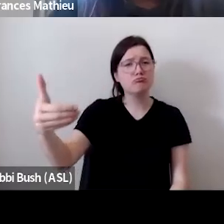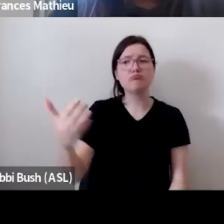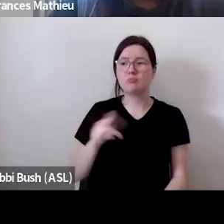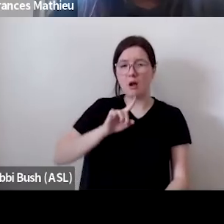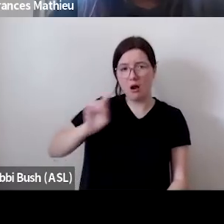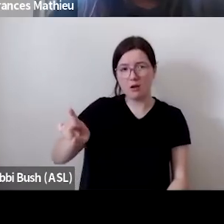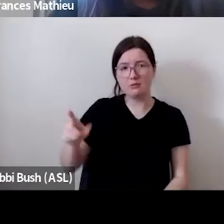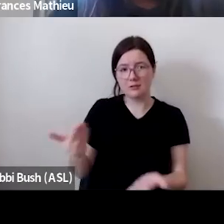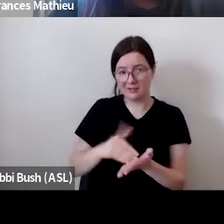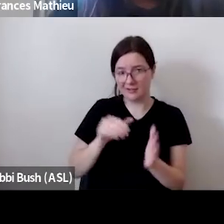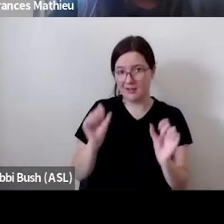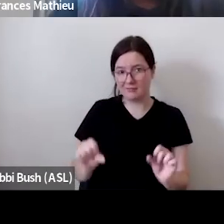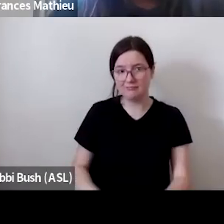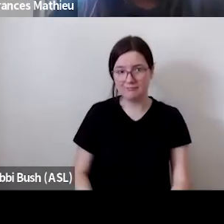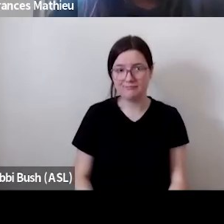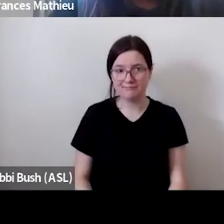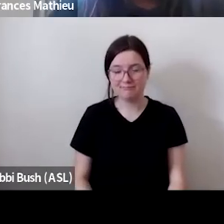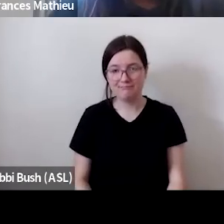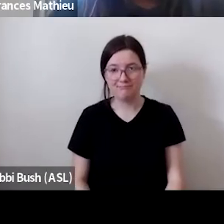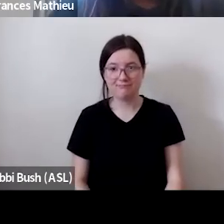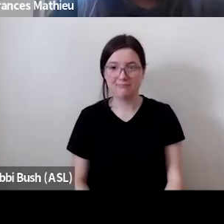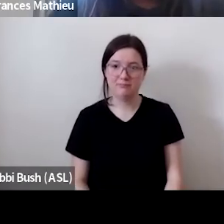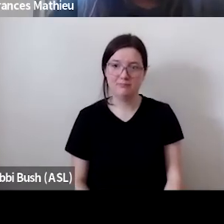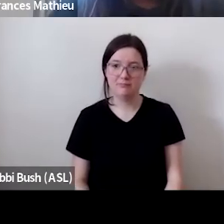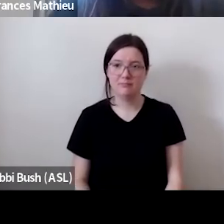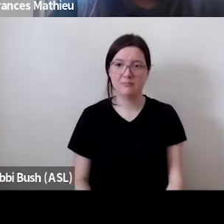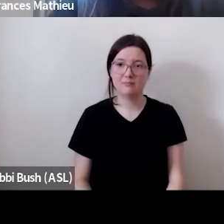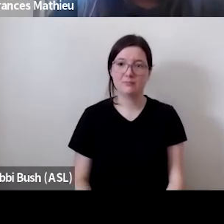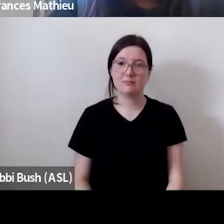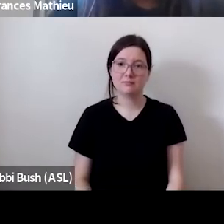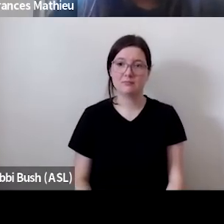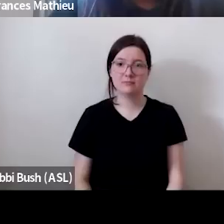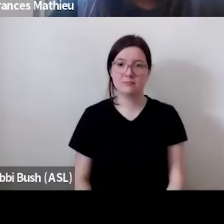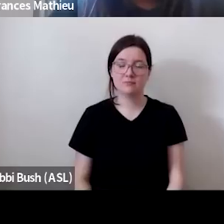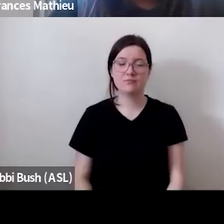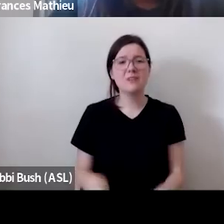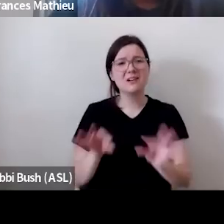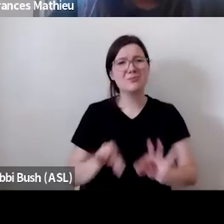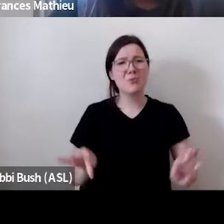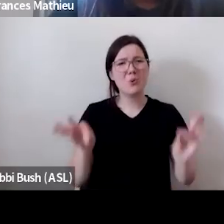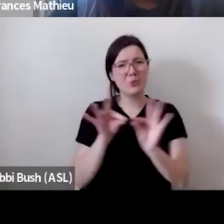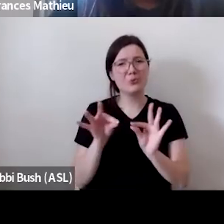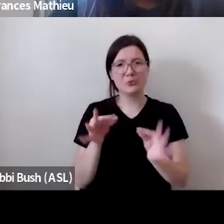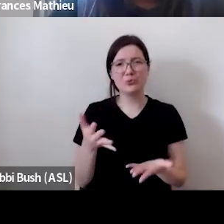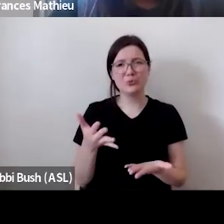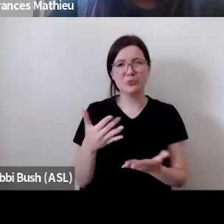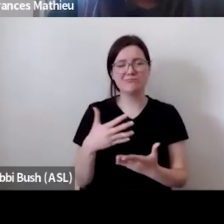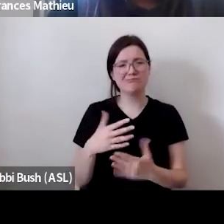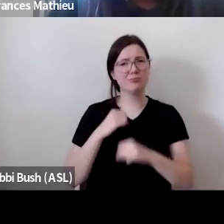I think if you're able to, and I think I said this in the comments somewhere, but like preserve someone's dignity and their autonomy by allowing them to decide